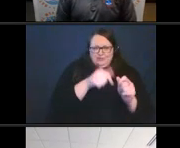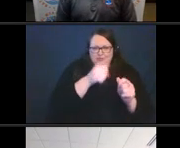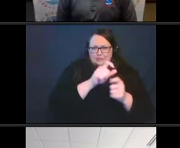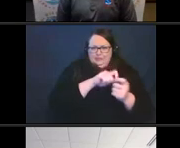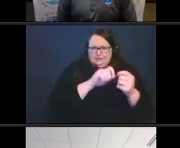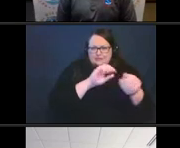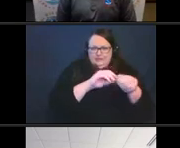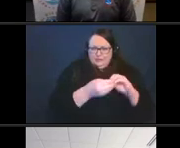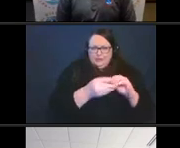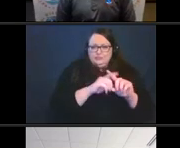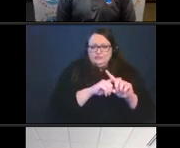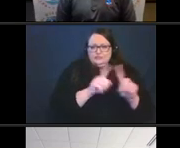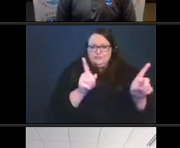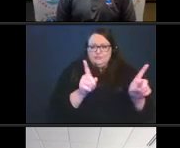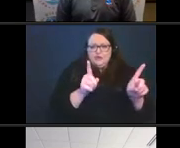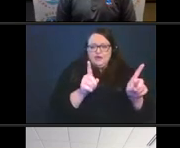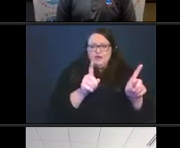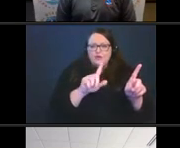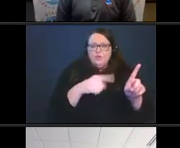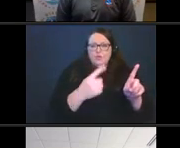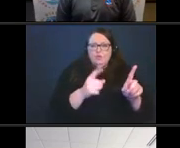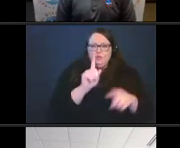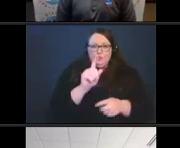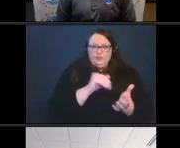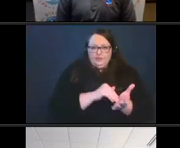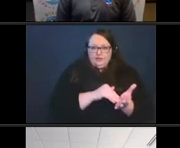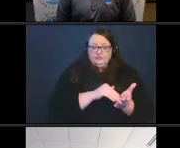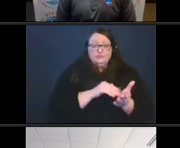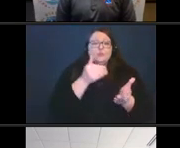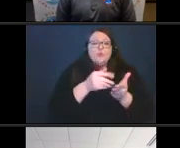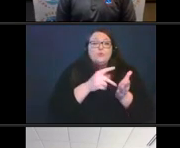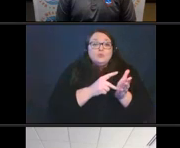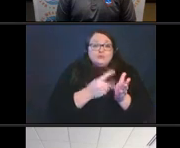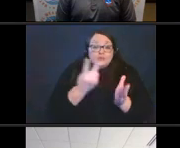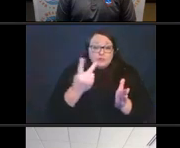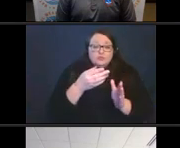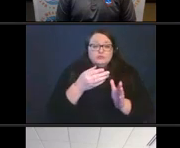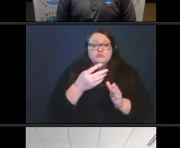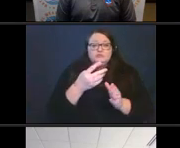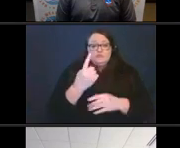but only 1,000, so it was almost double the previous year in 2022,